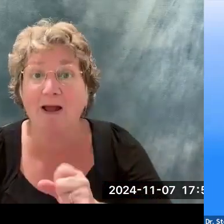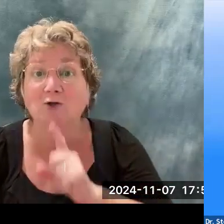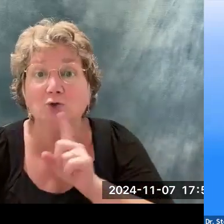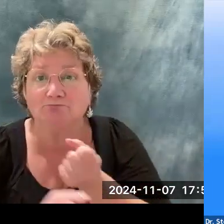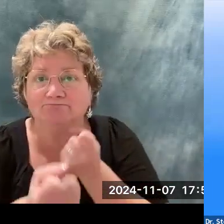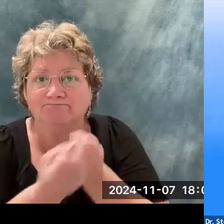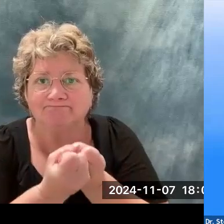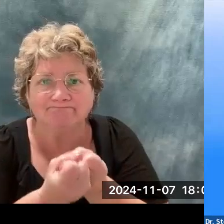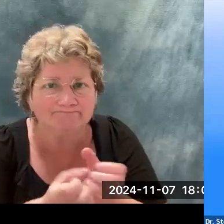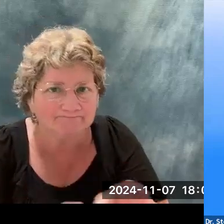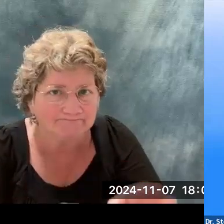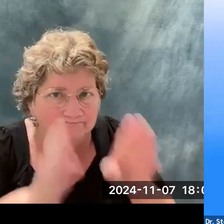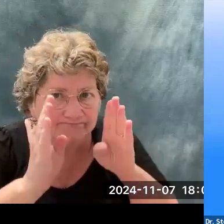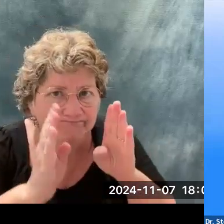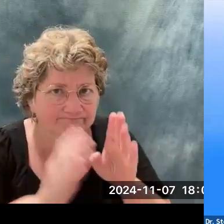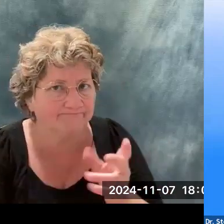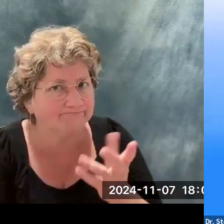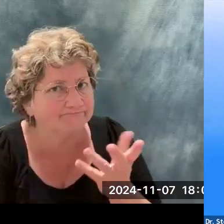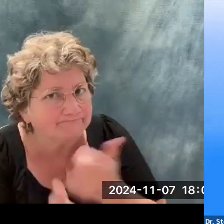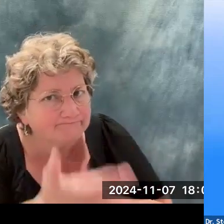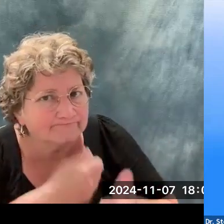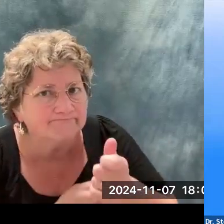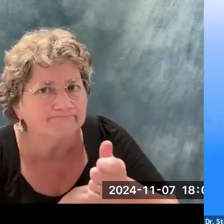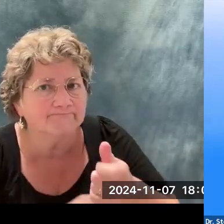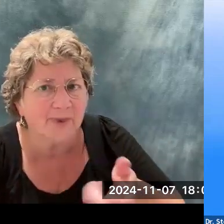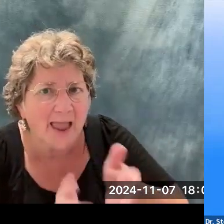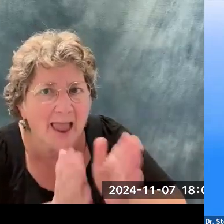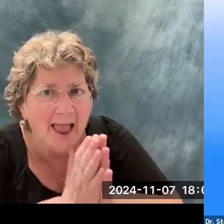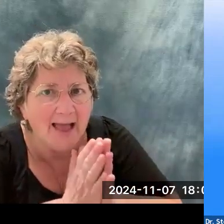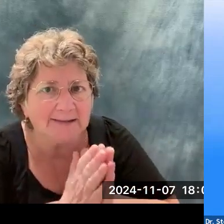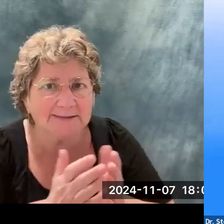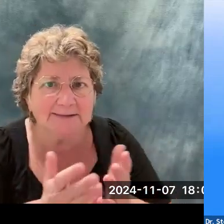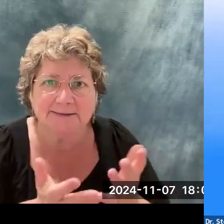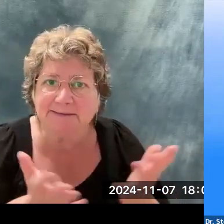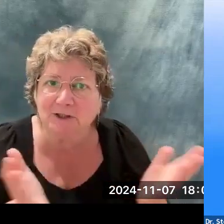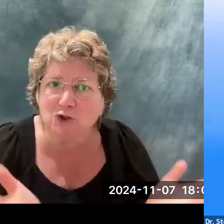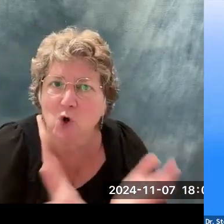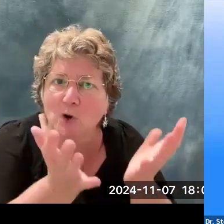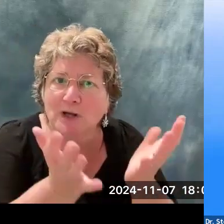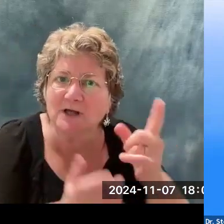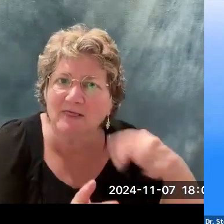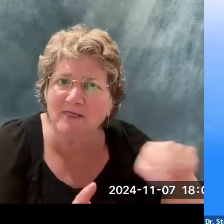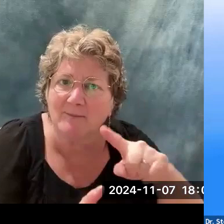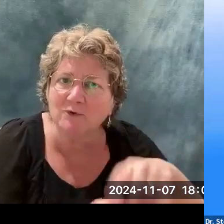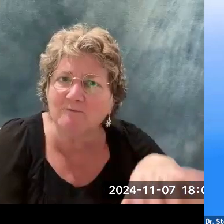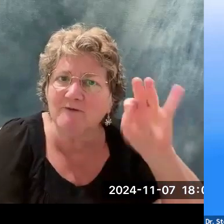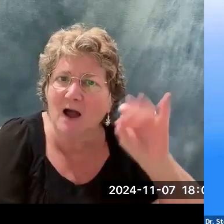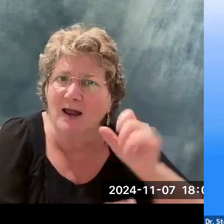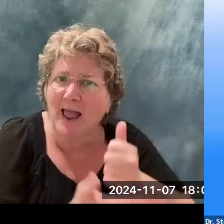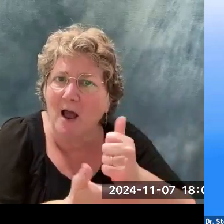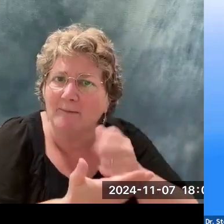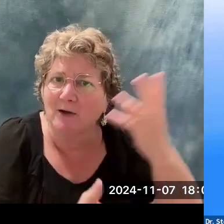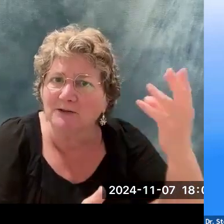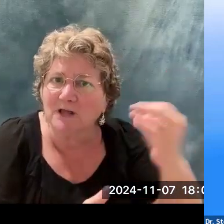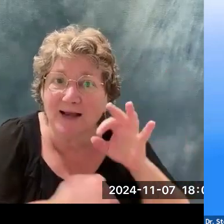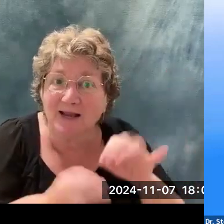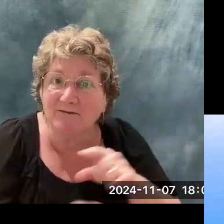hearing them out. And if it's something that you're not able to help with, encouraging them to then seek out help, whether that is calling 988,